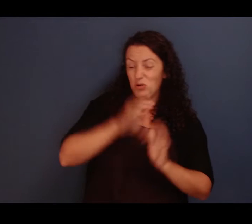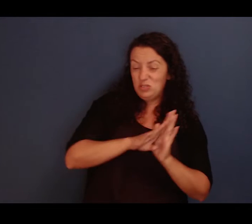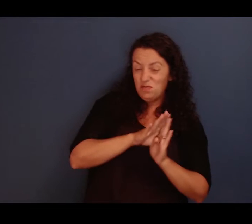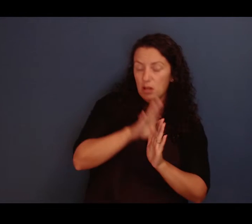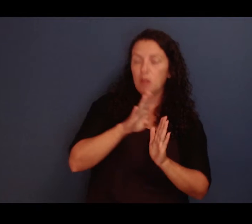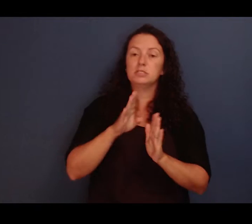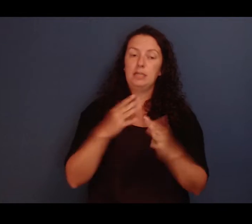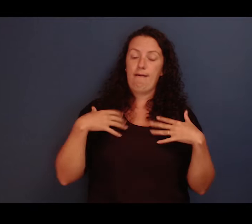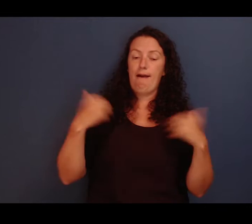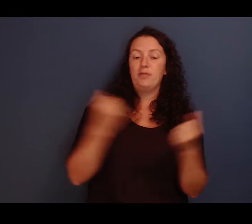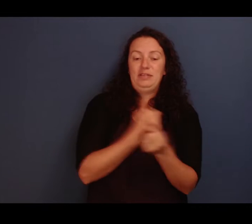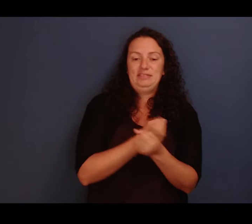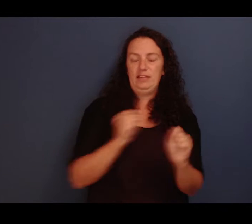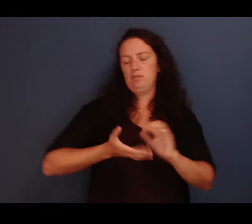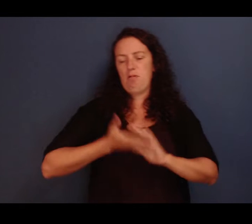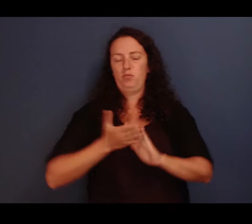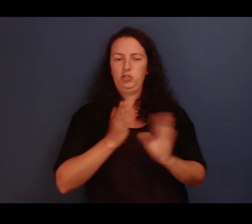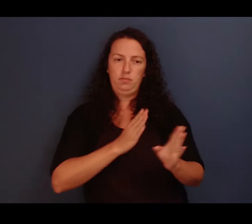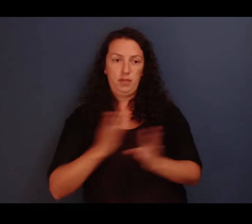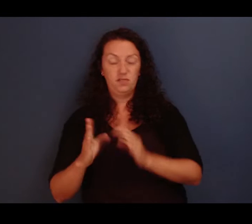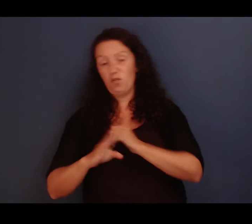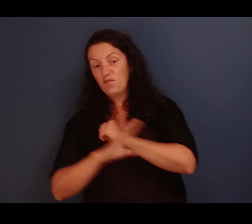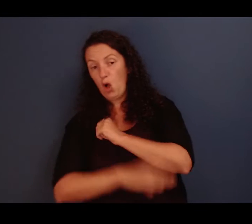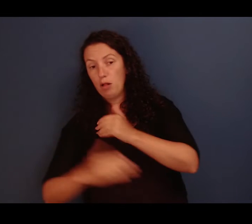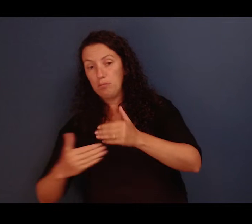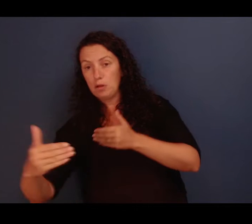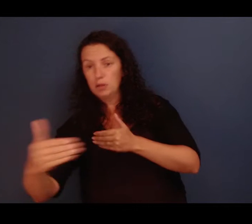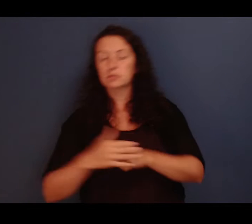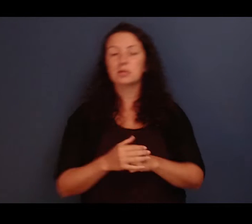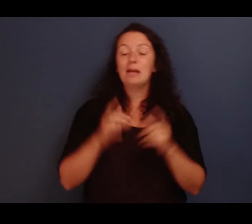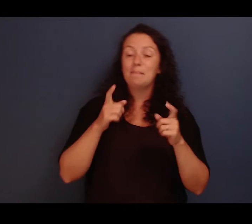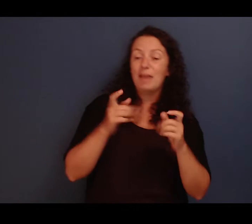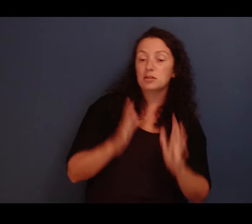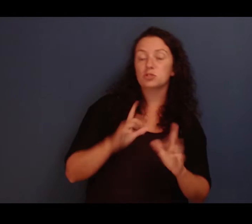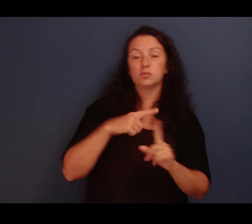our health, safety, and operational plans, for Fall Term and beyond. Managers and supervisors